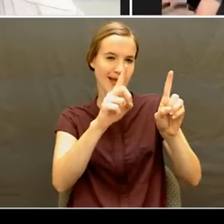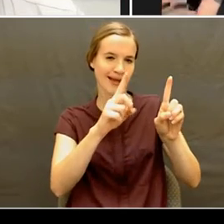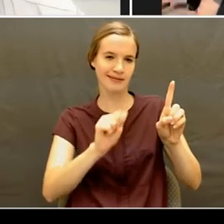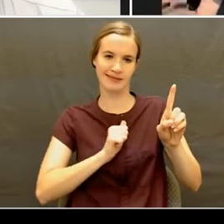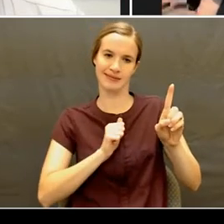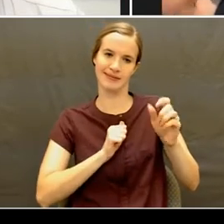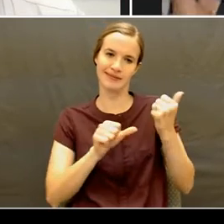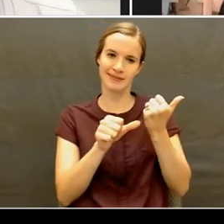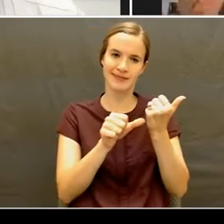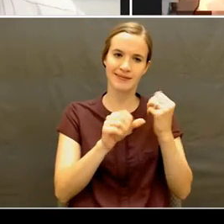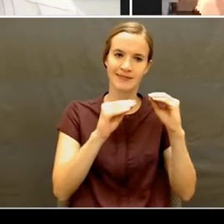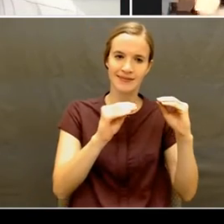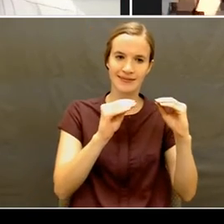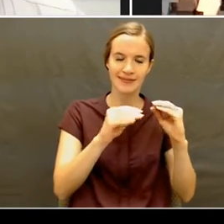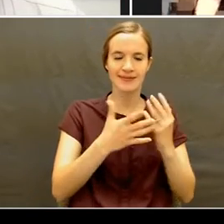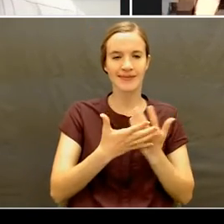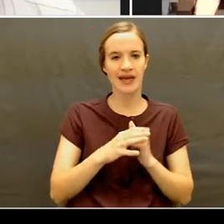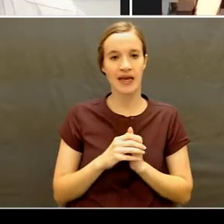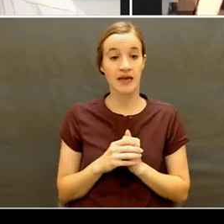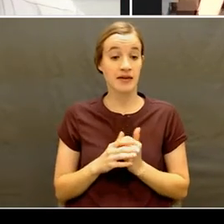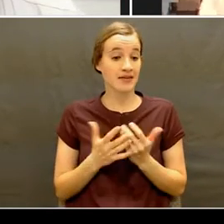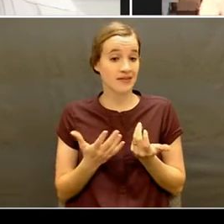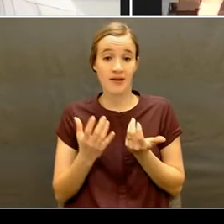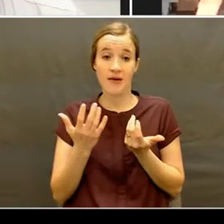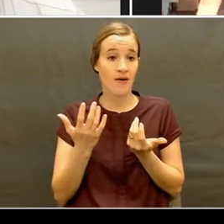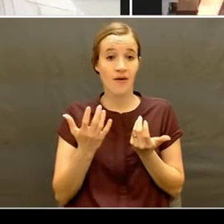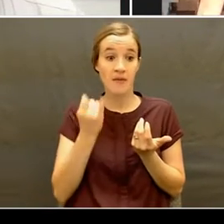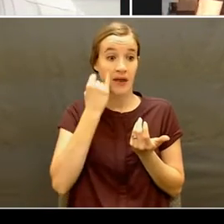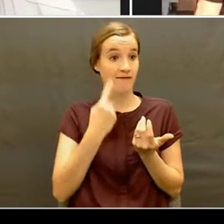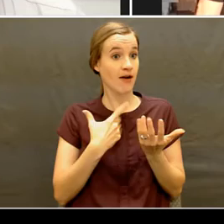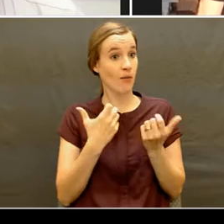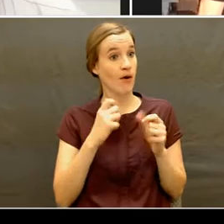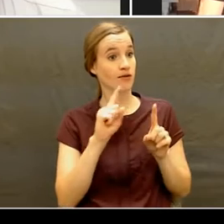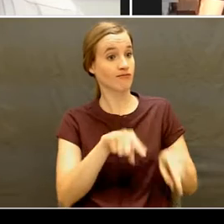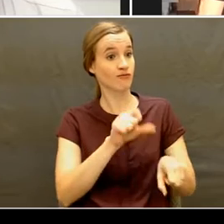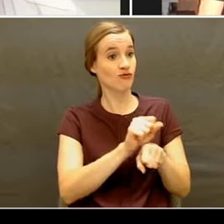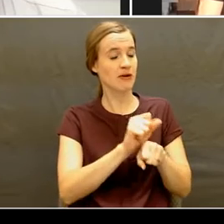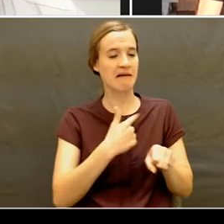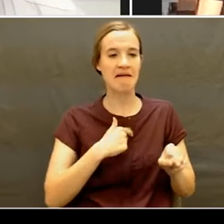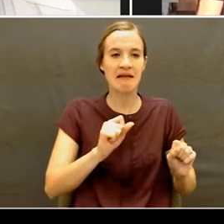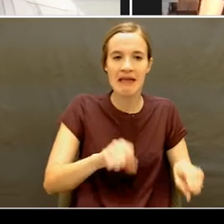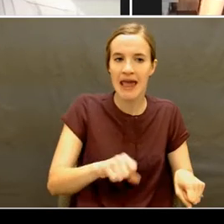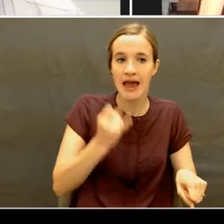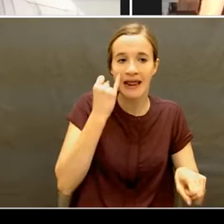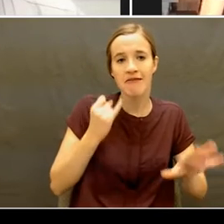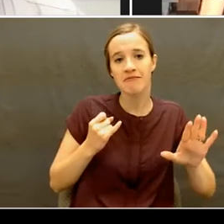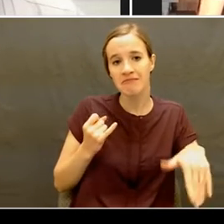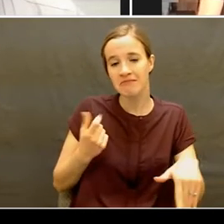could get my work I didn't have to work I could do the photography I could go places. But that's kind